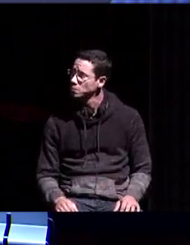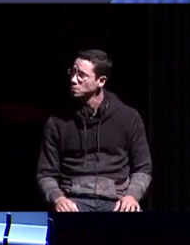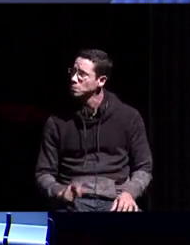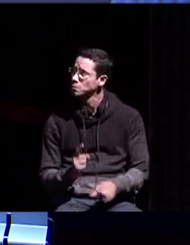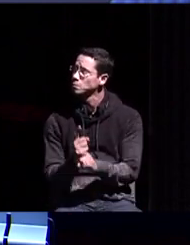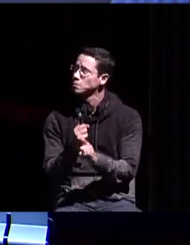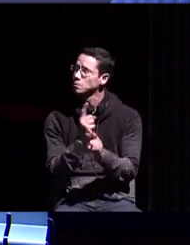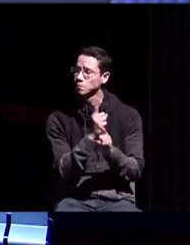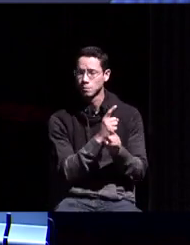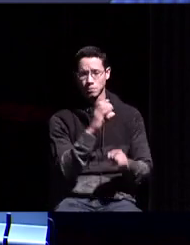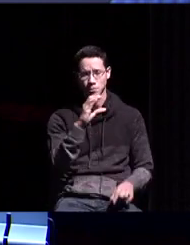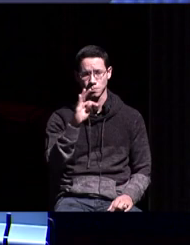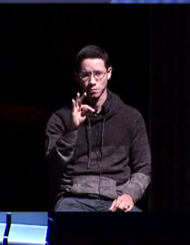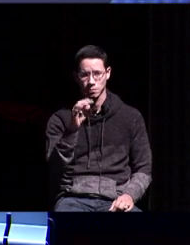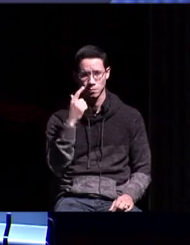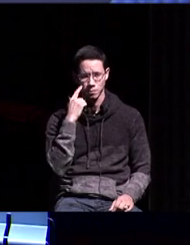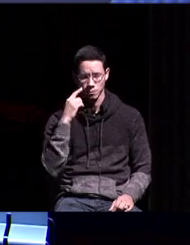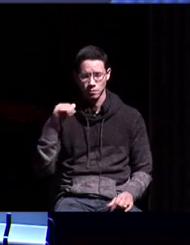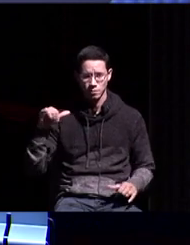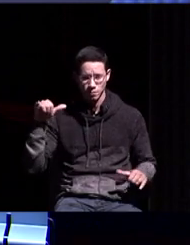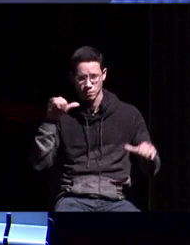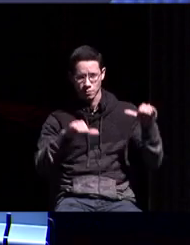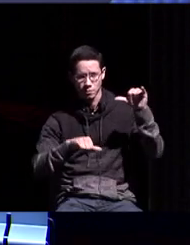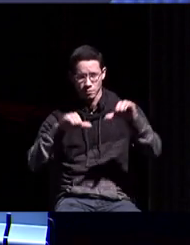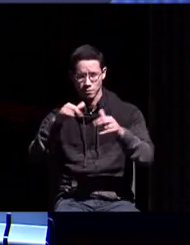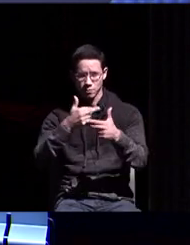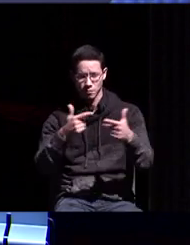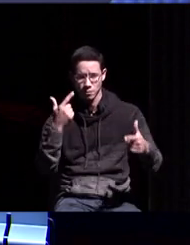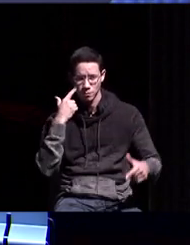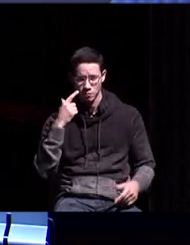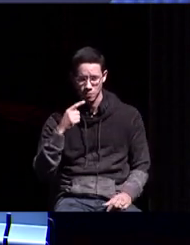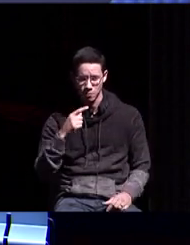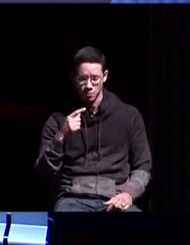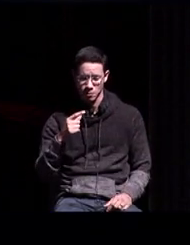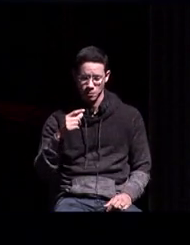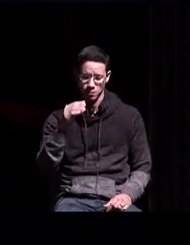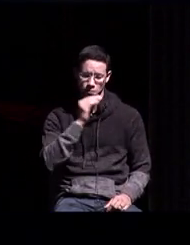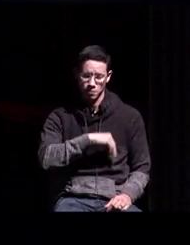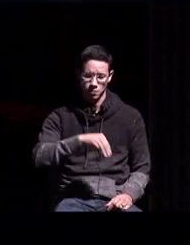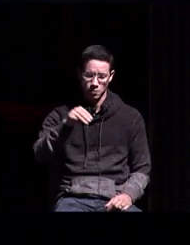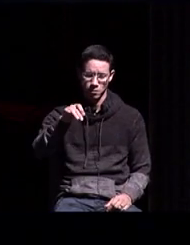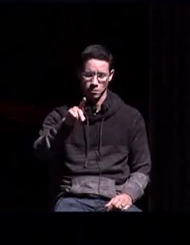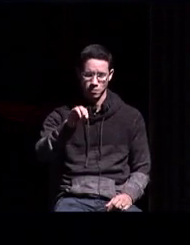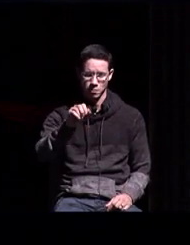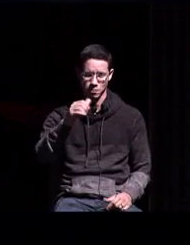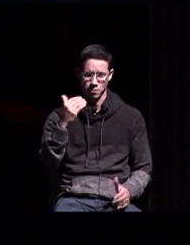the air transportation sector having the higher average compensation is the one having the biggest differences between genders